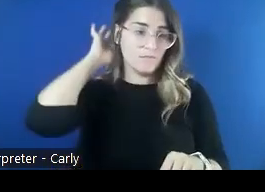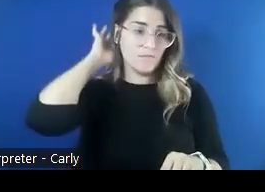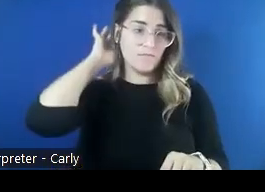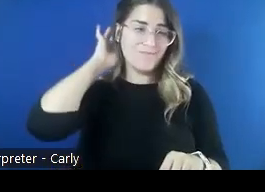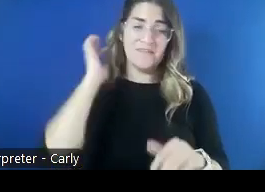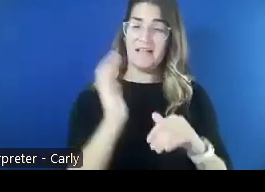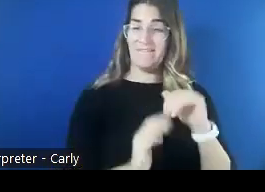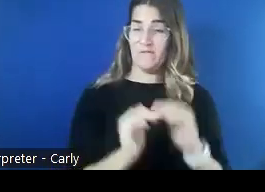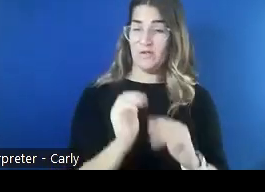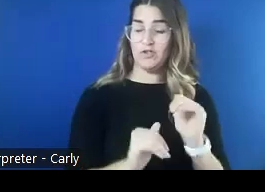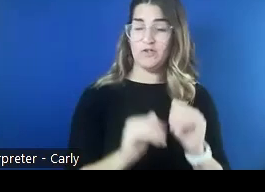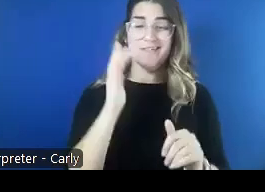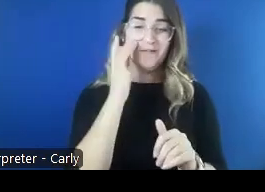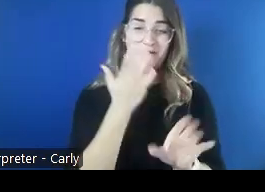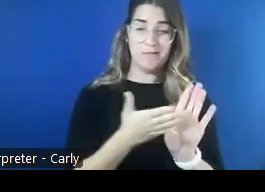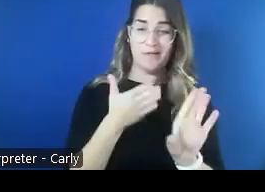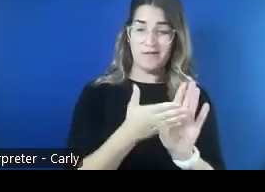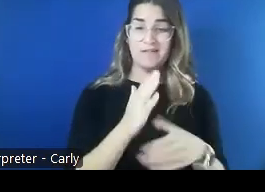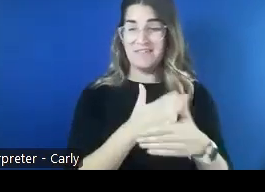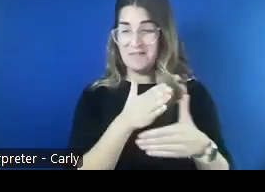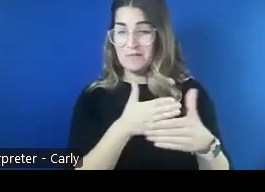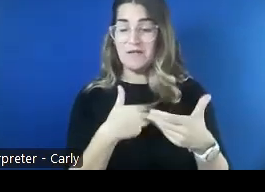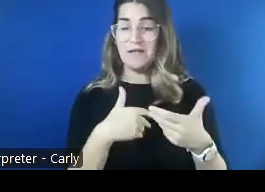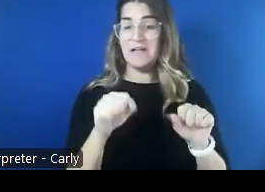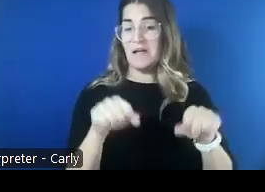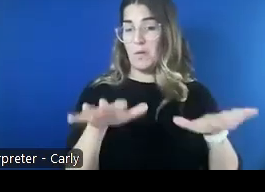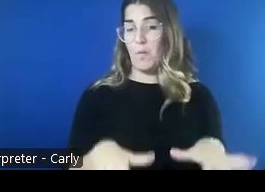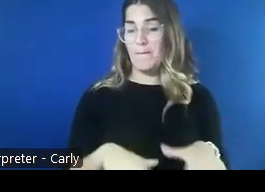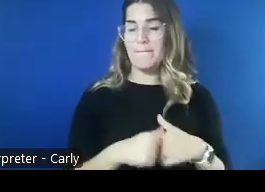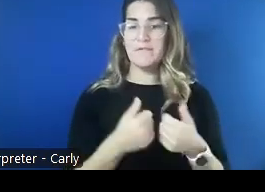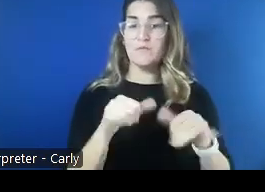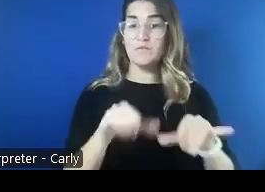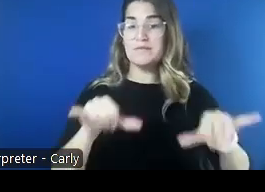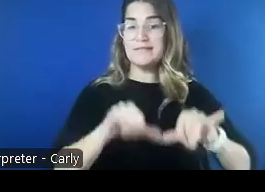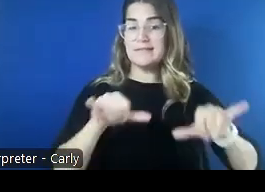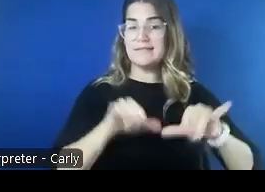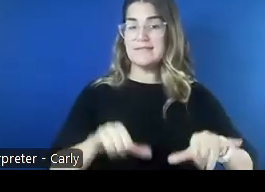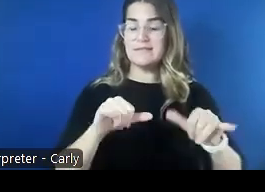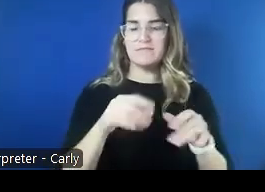like irritability and the ability to calm and routines which mainly focuses on sleep and then